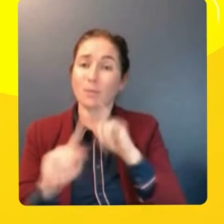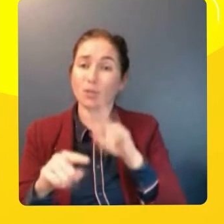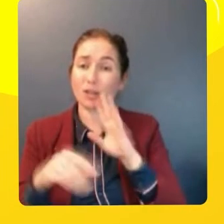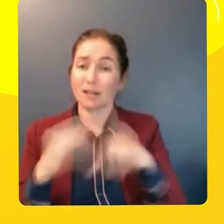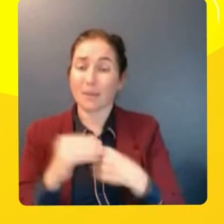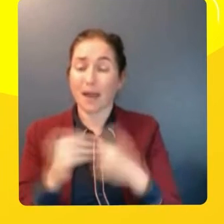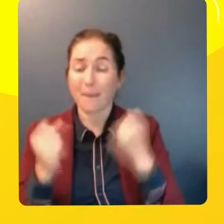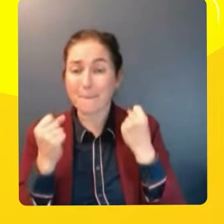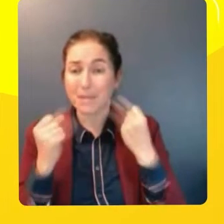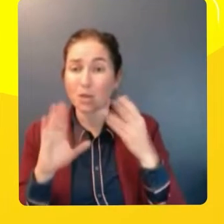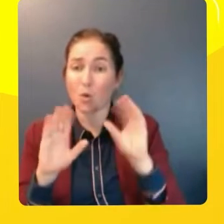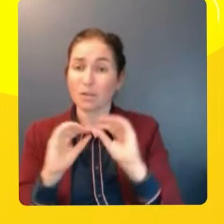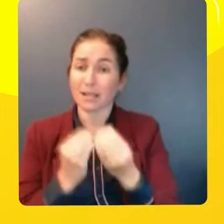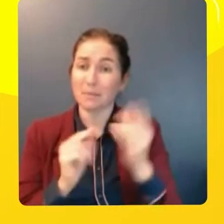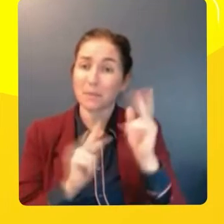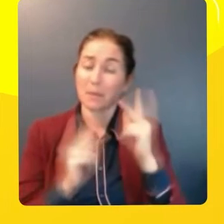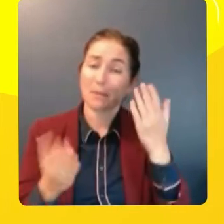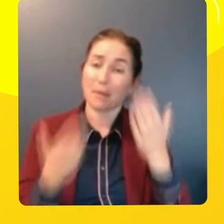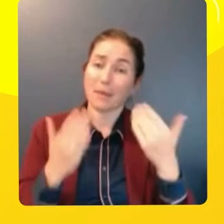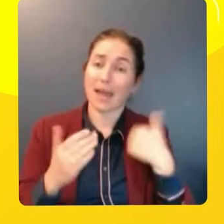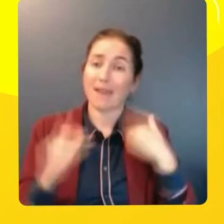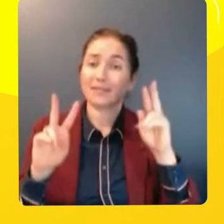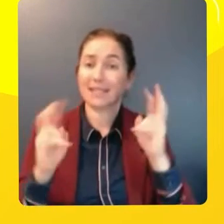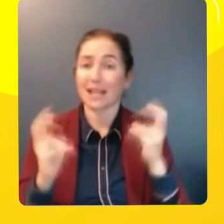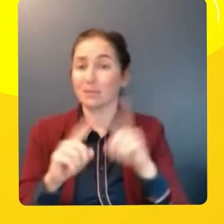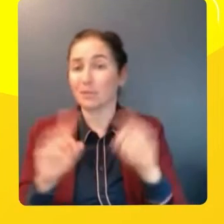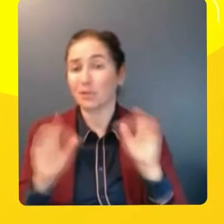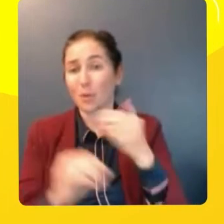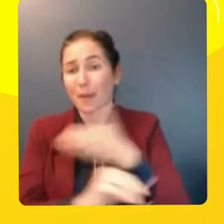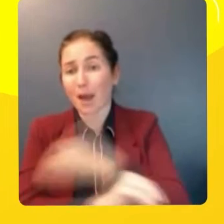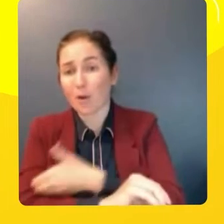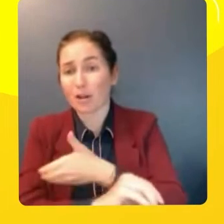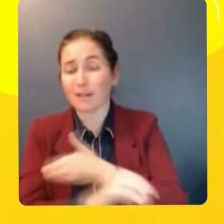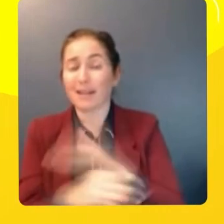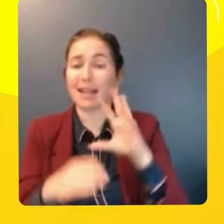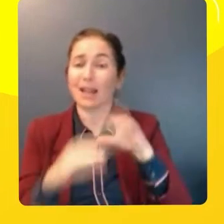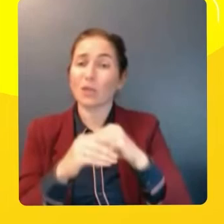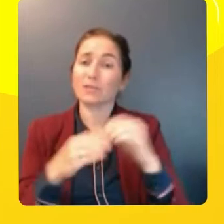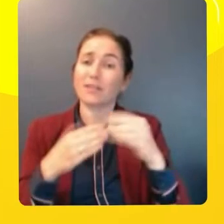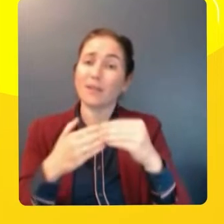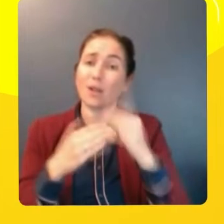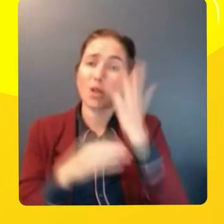people may have titles, but they don't have power. Inclusive leadership looks like really making sure that the power,